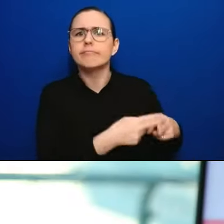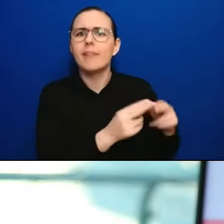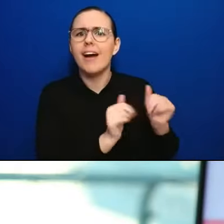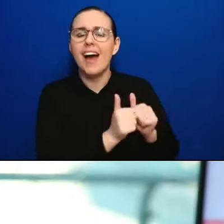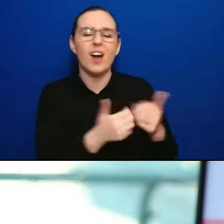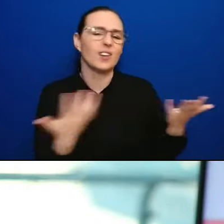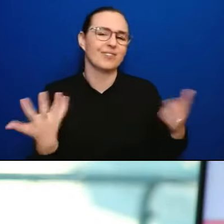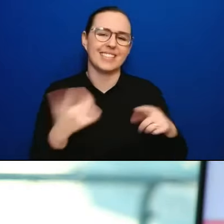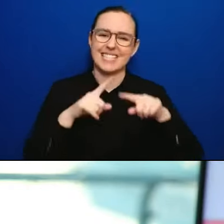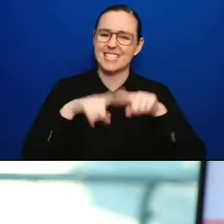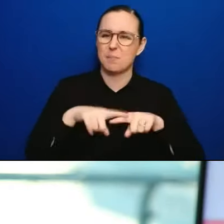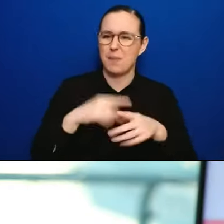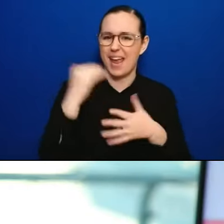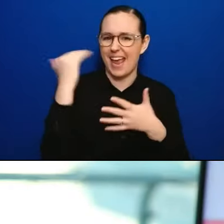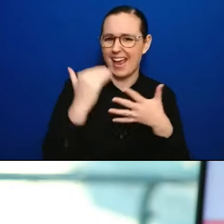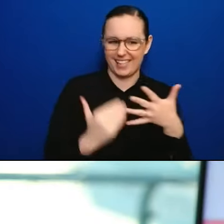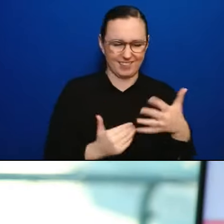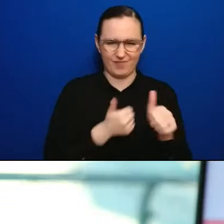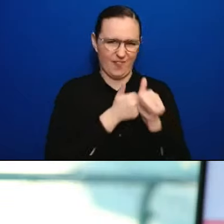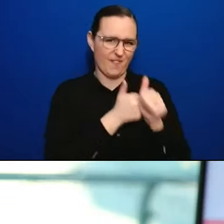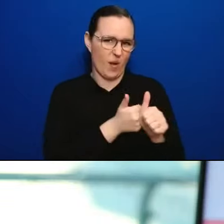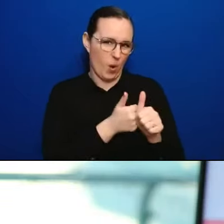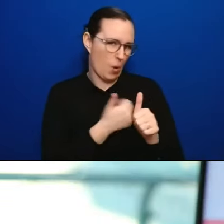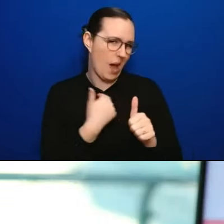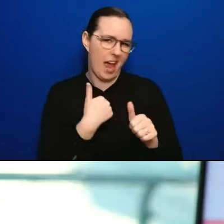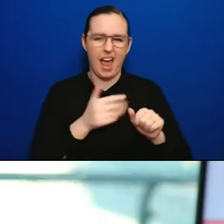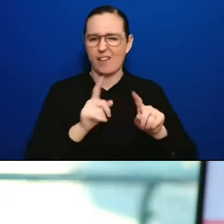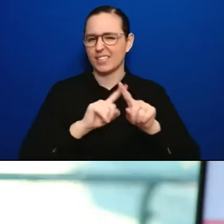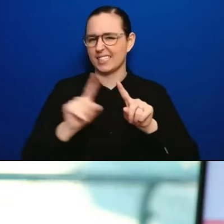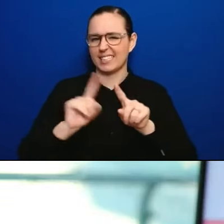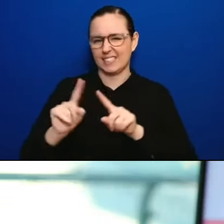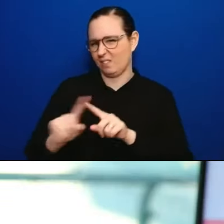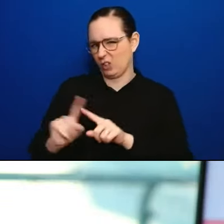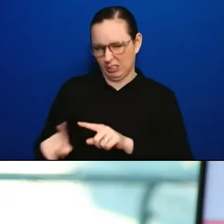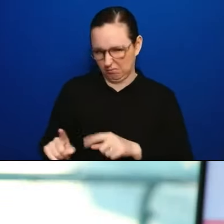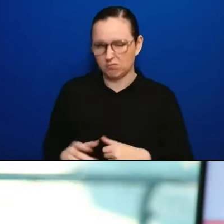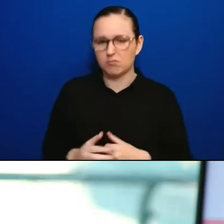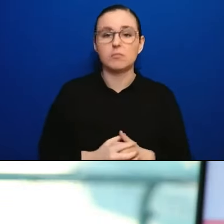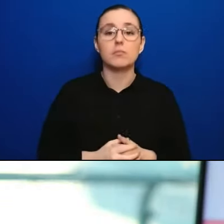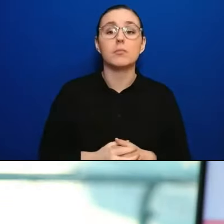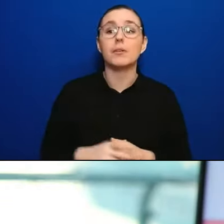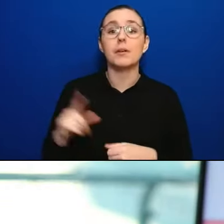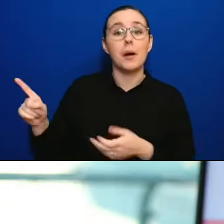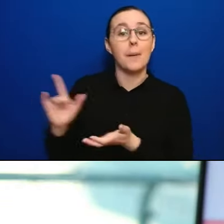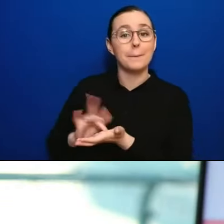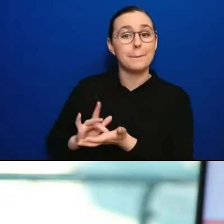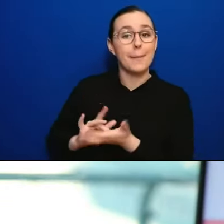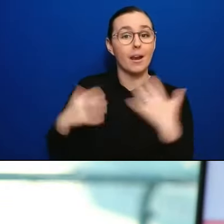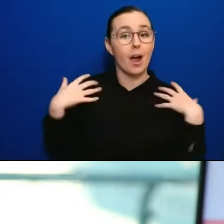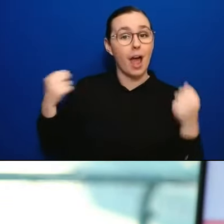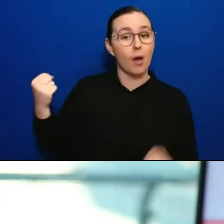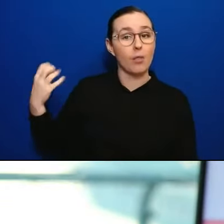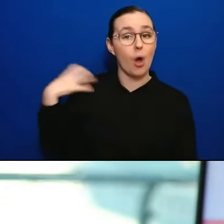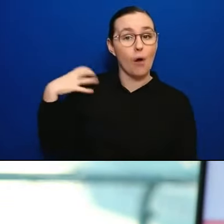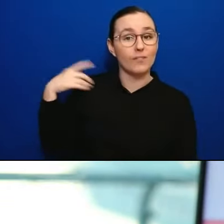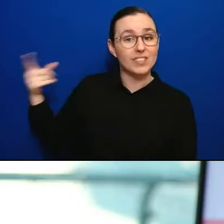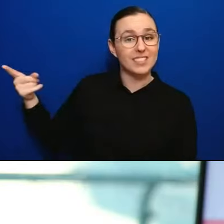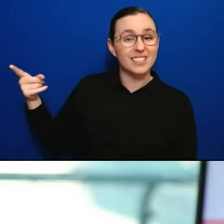outbreak, we are using the criteria approach based on judgment and scope and severity